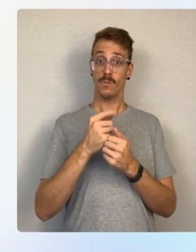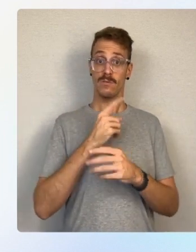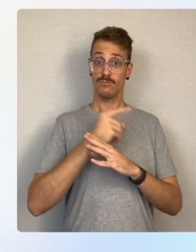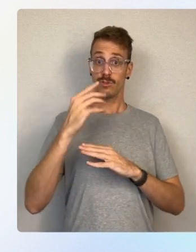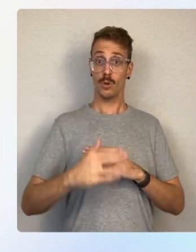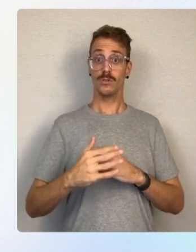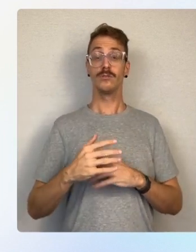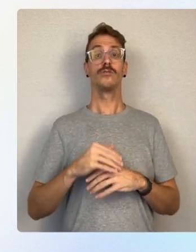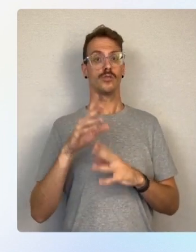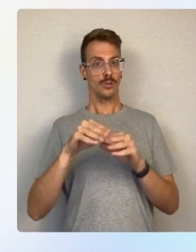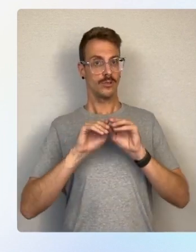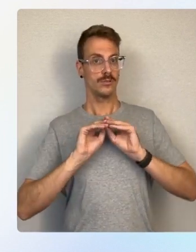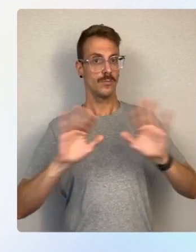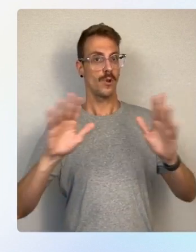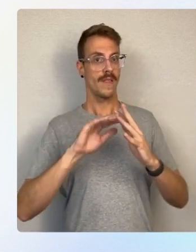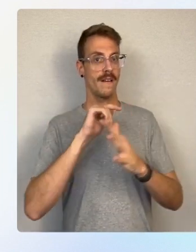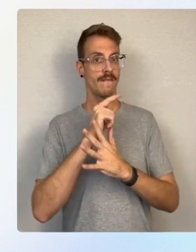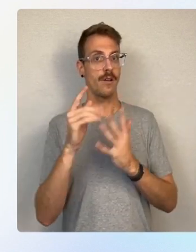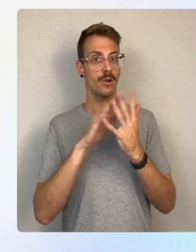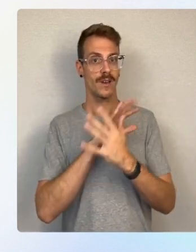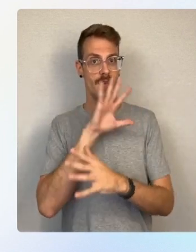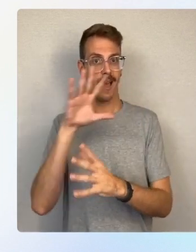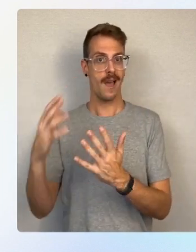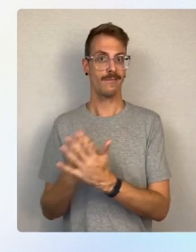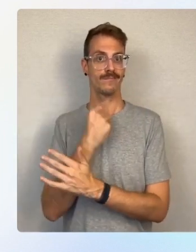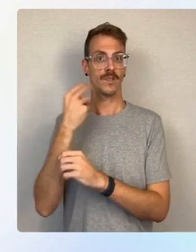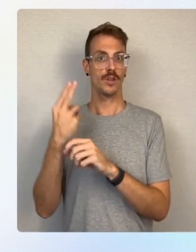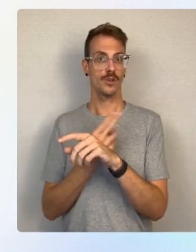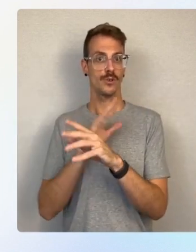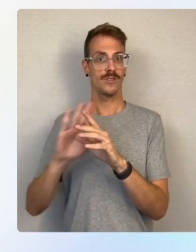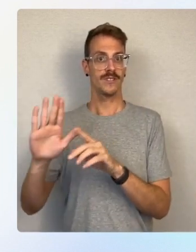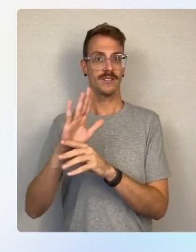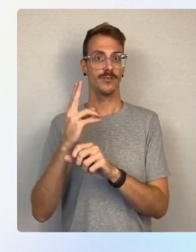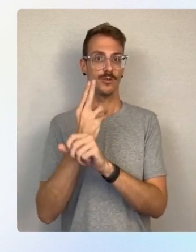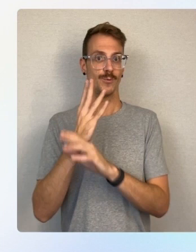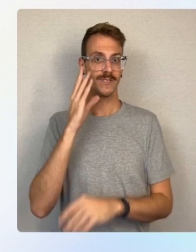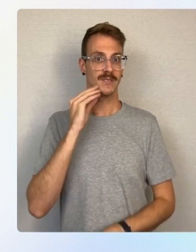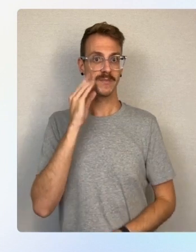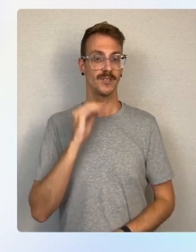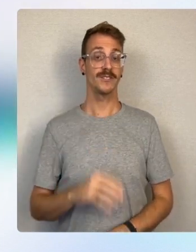Once you're happy with the results, you deploy the flow so it can be used in your App Voice Experience.